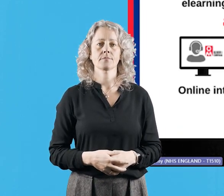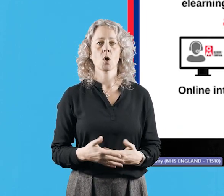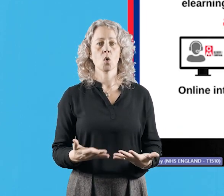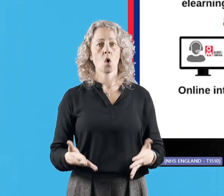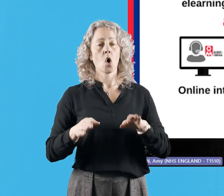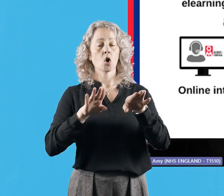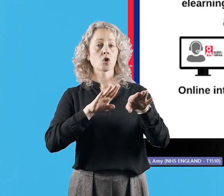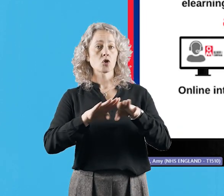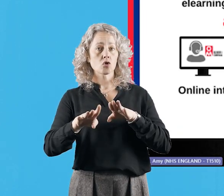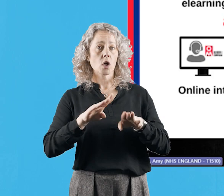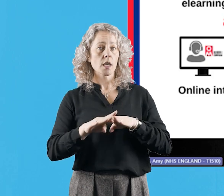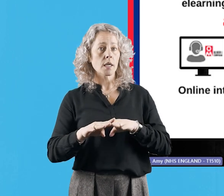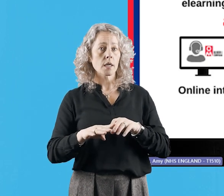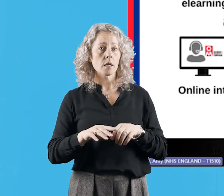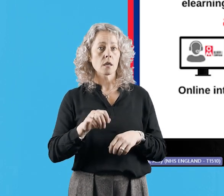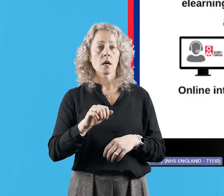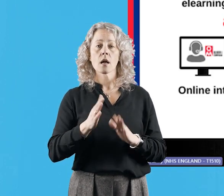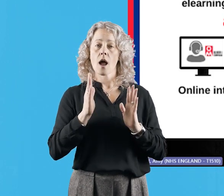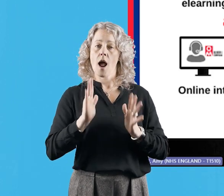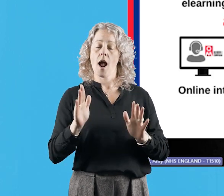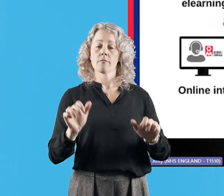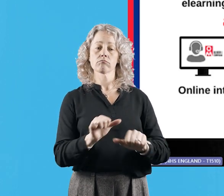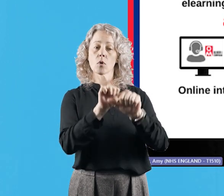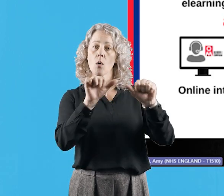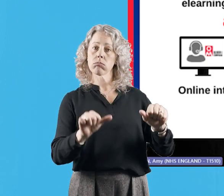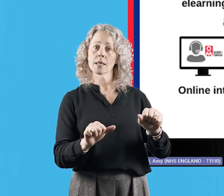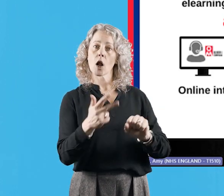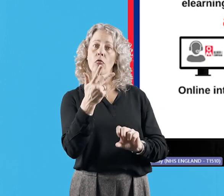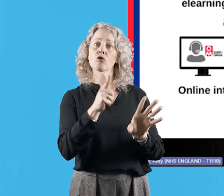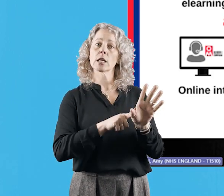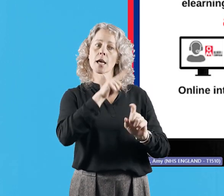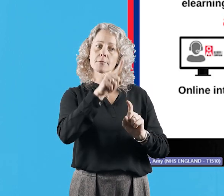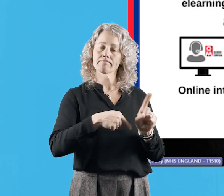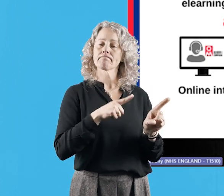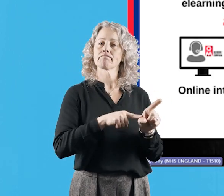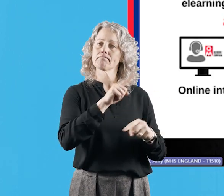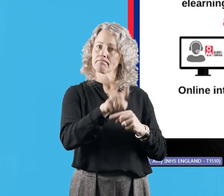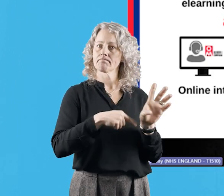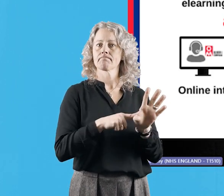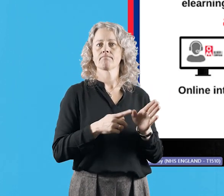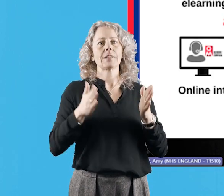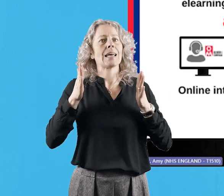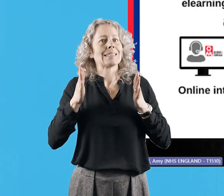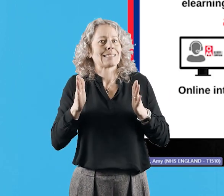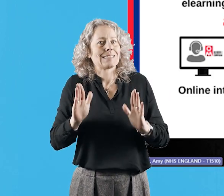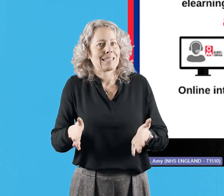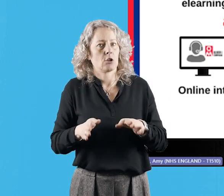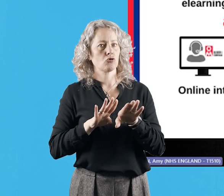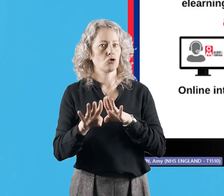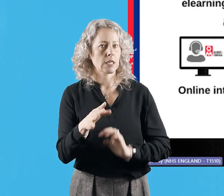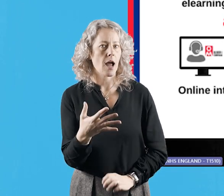So training will be required to be completed every three years. It is statutory training.